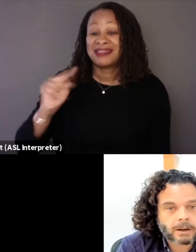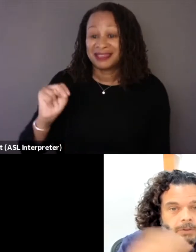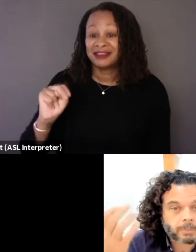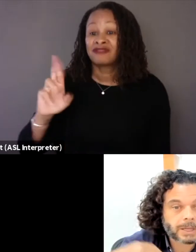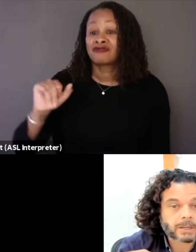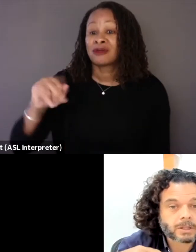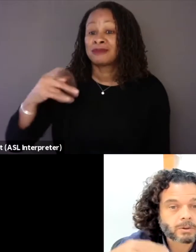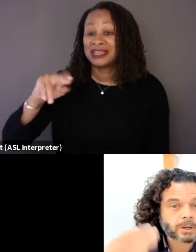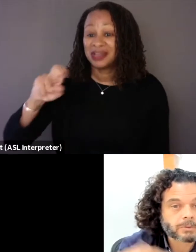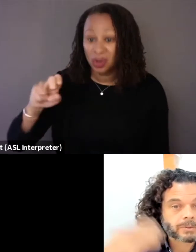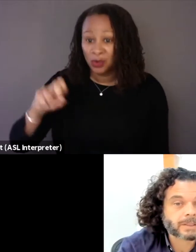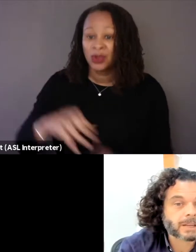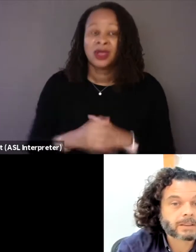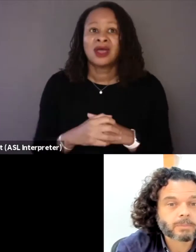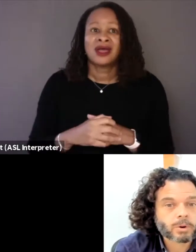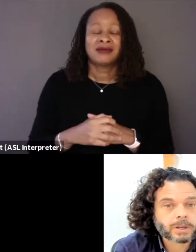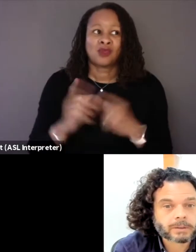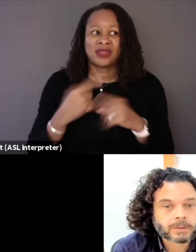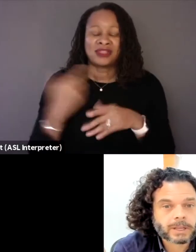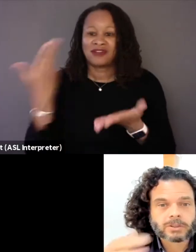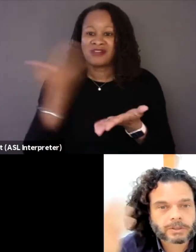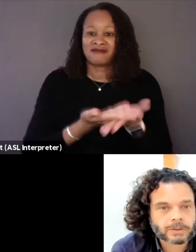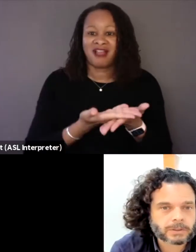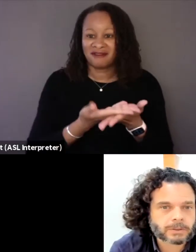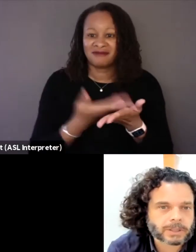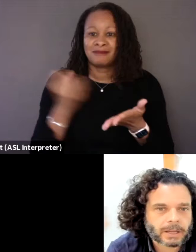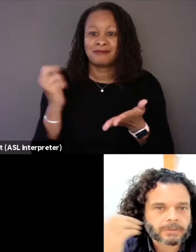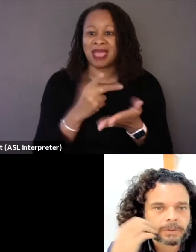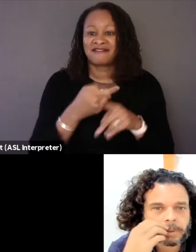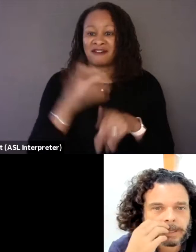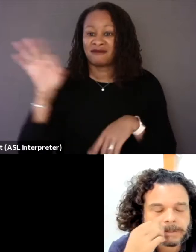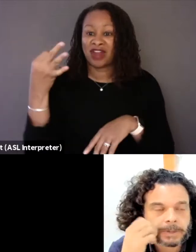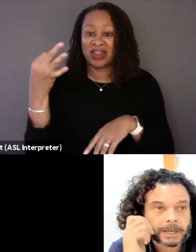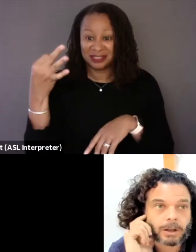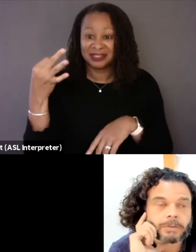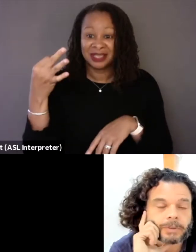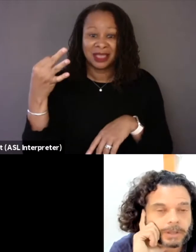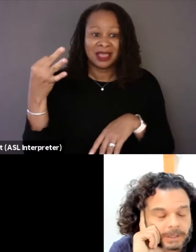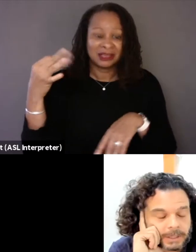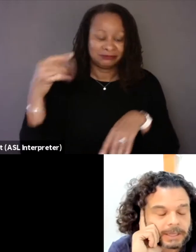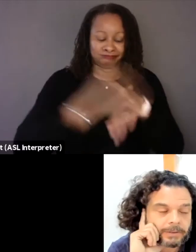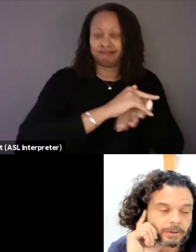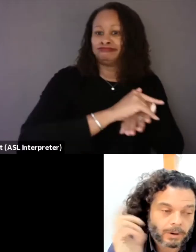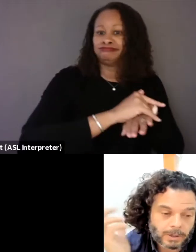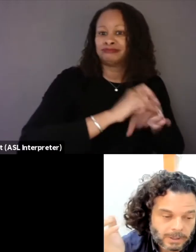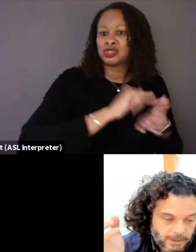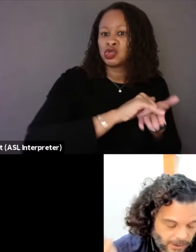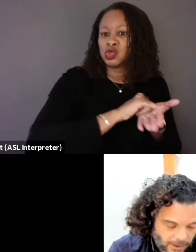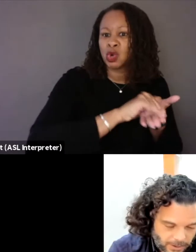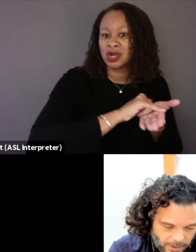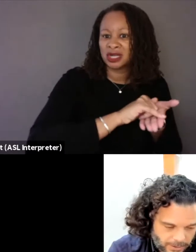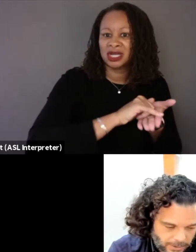off the plane in New York, it was like, the next morning. They had just literally got off the plane. That's crazy. Yeah. So our, our, our,